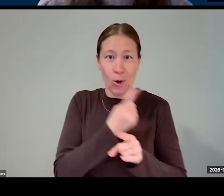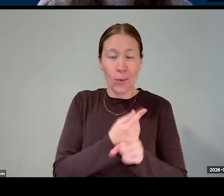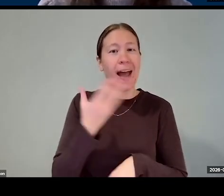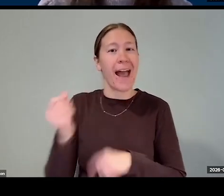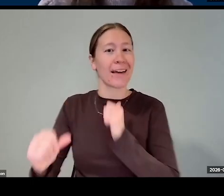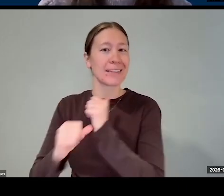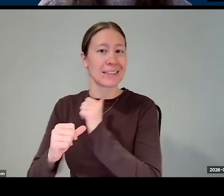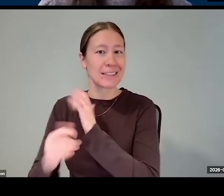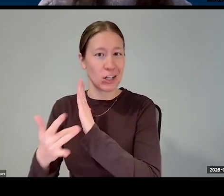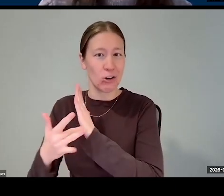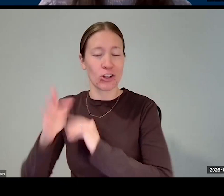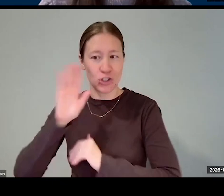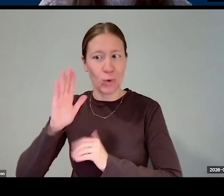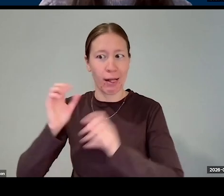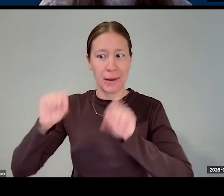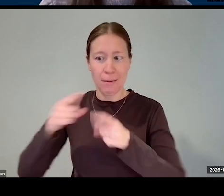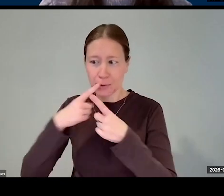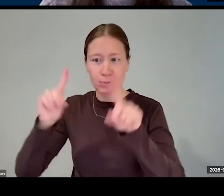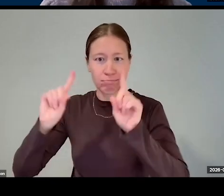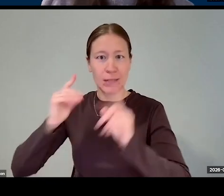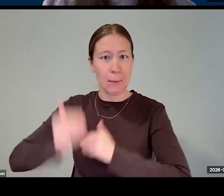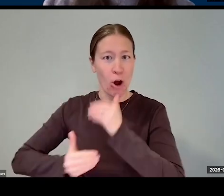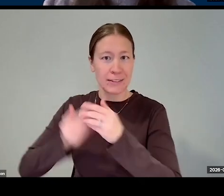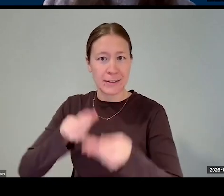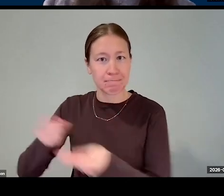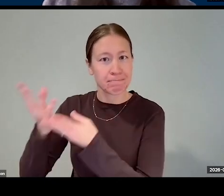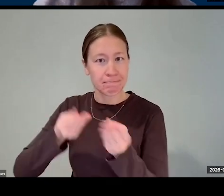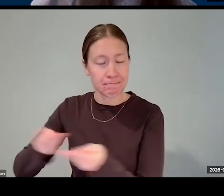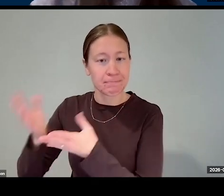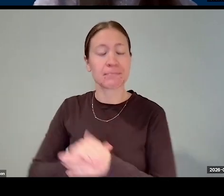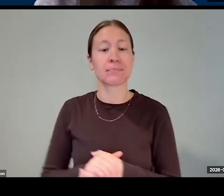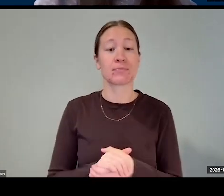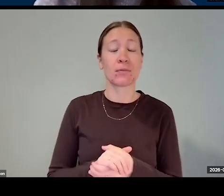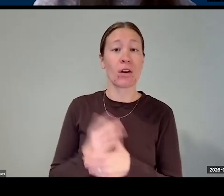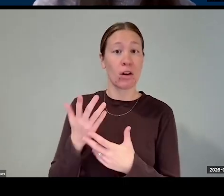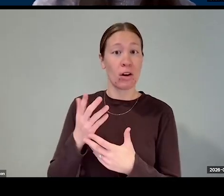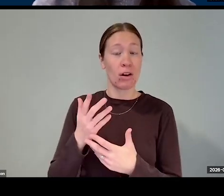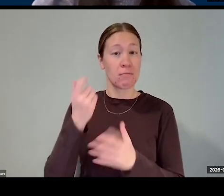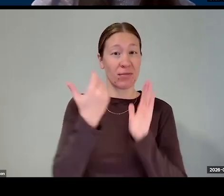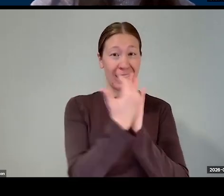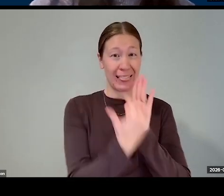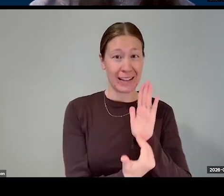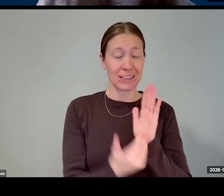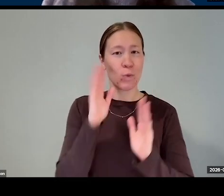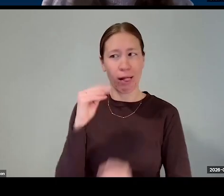which will tell users whether something is an ordered list, so like sequential or numbered